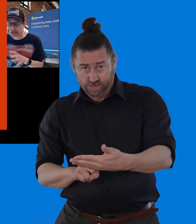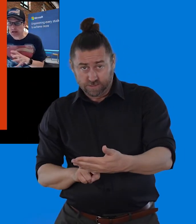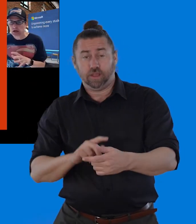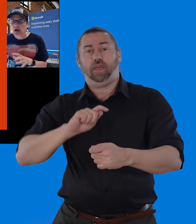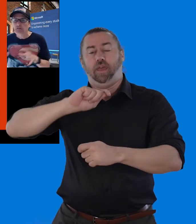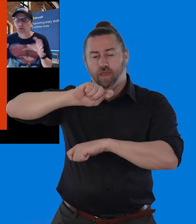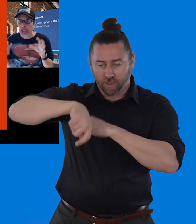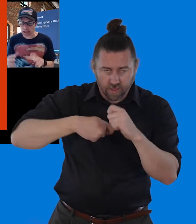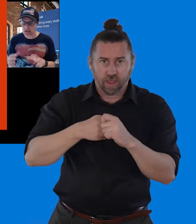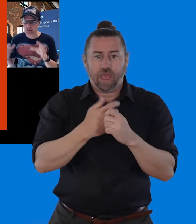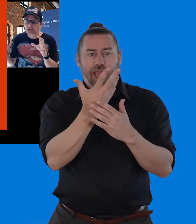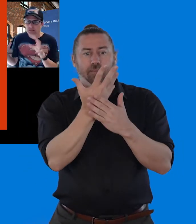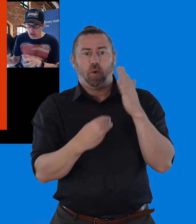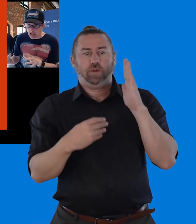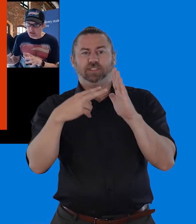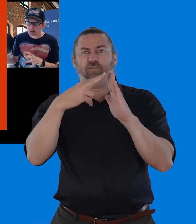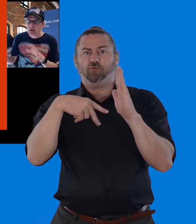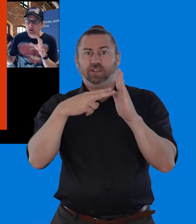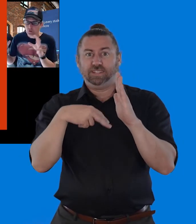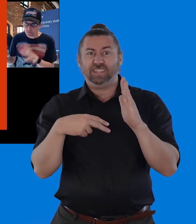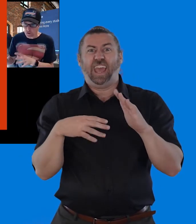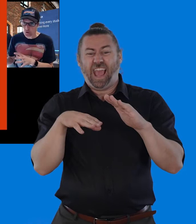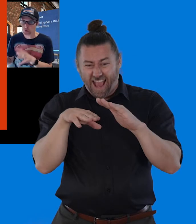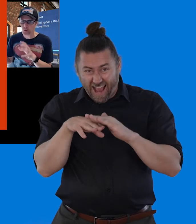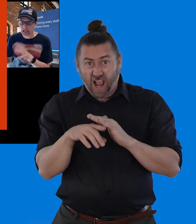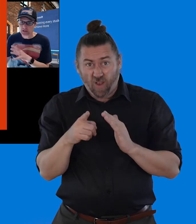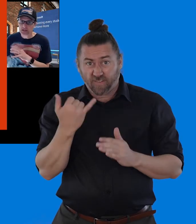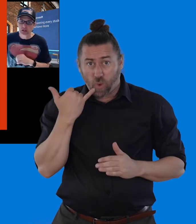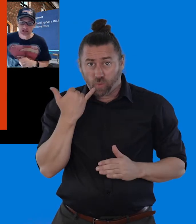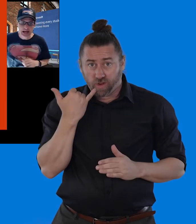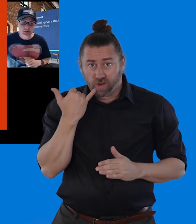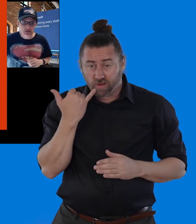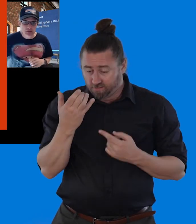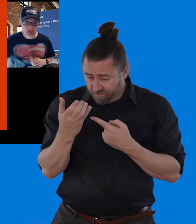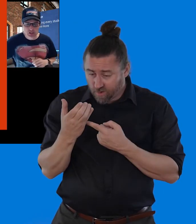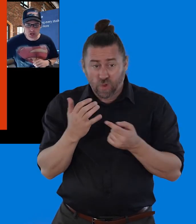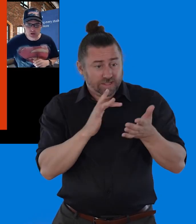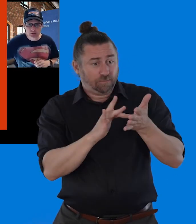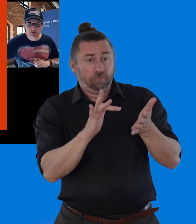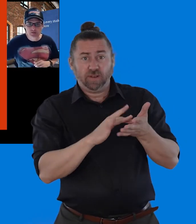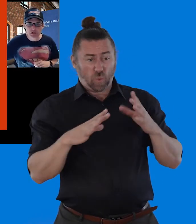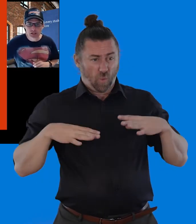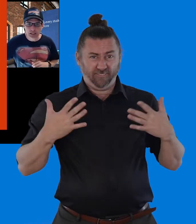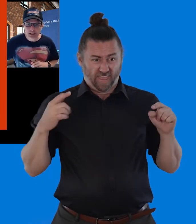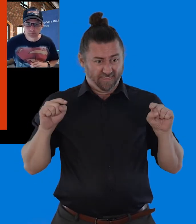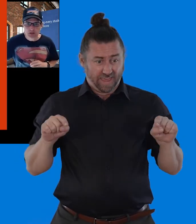Reader from inside your phone or inside your tablet. So I'm gonna show you a bit of a video here,